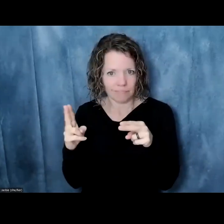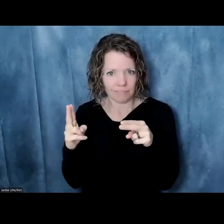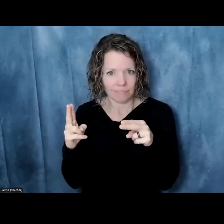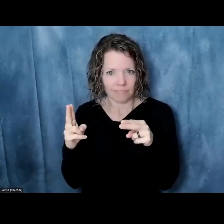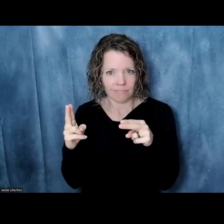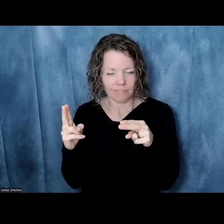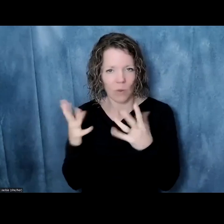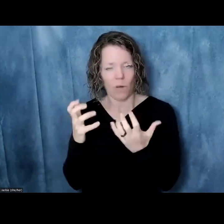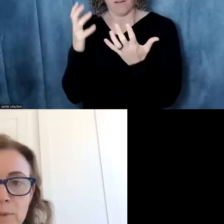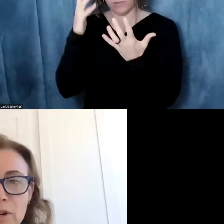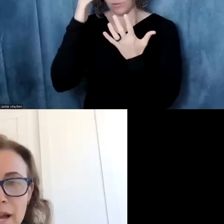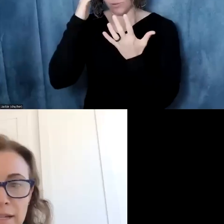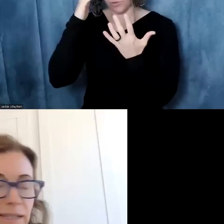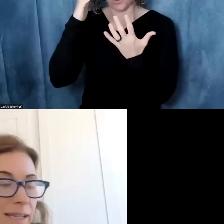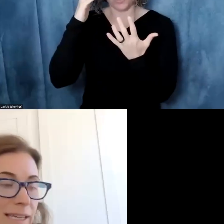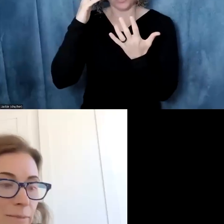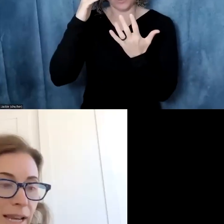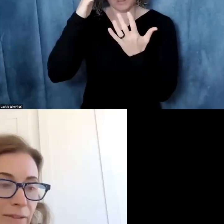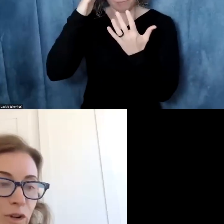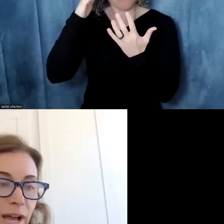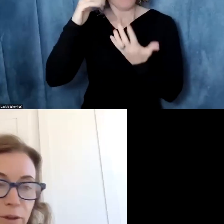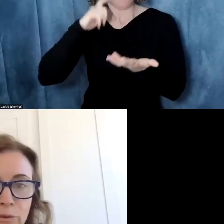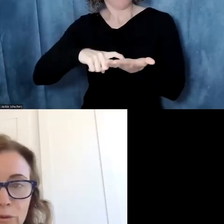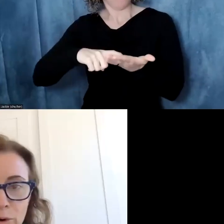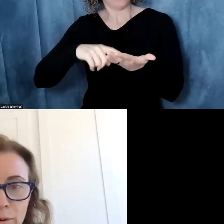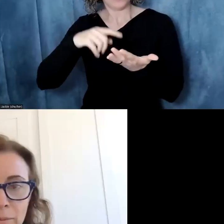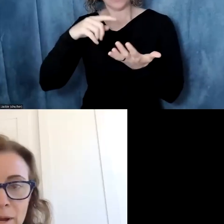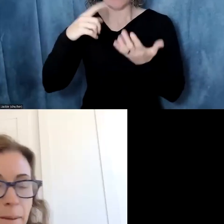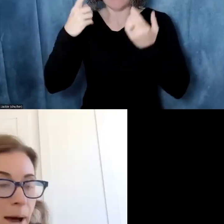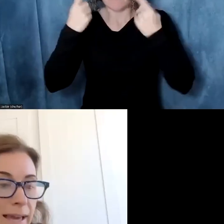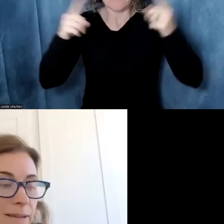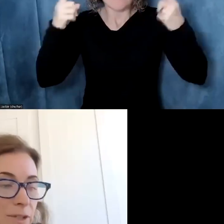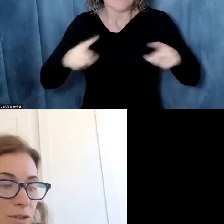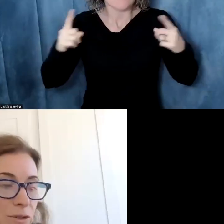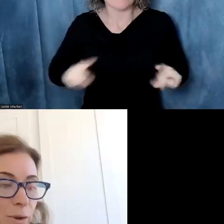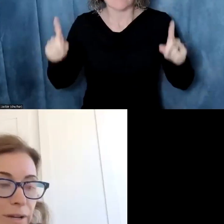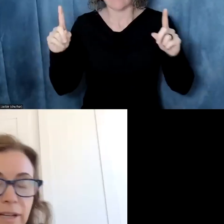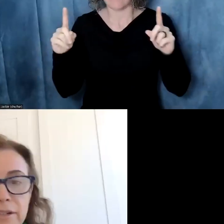achievements spearheaded in behavioral health reform by Commissioner Doyle and